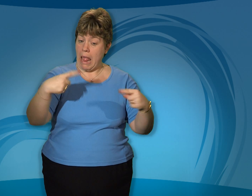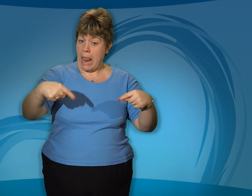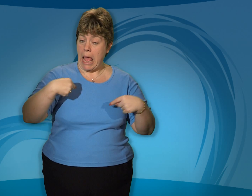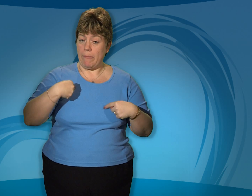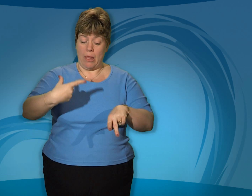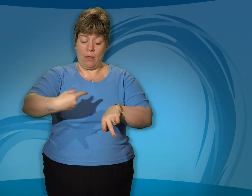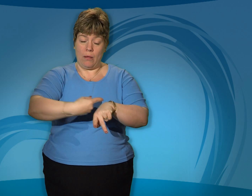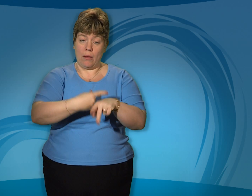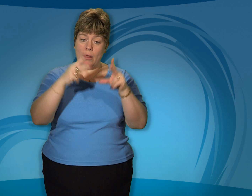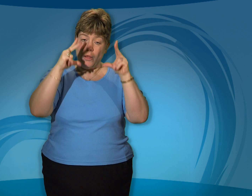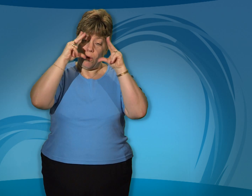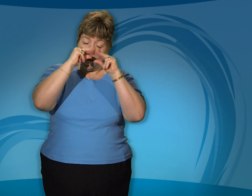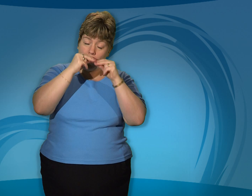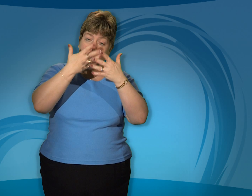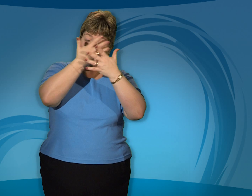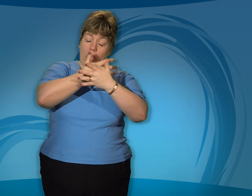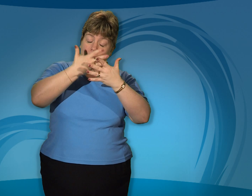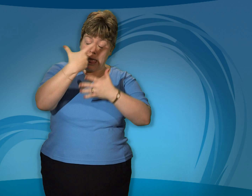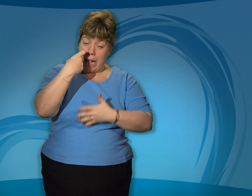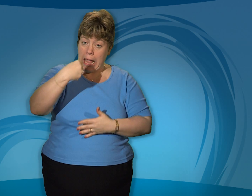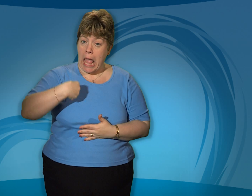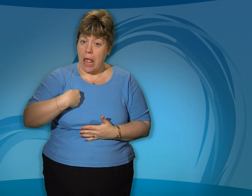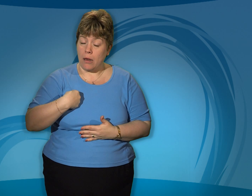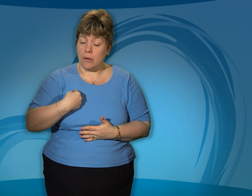Can I have sedation for the procedure?